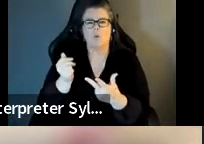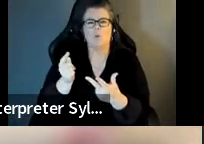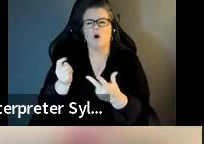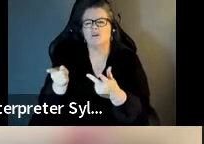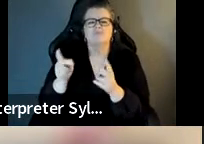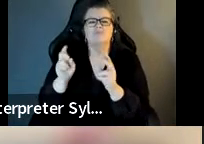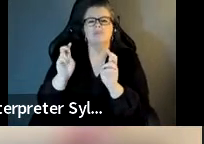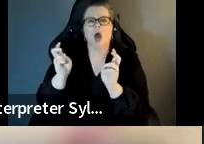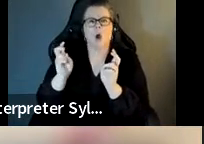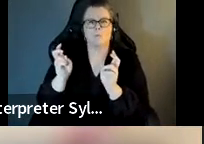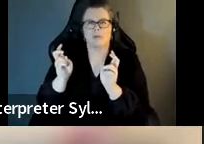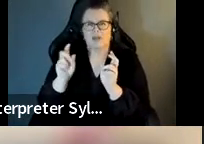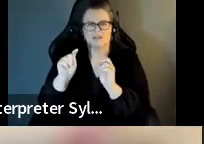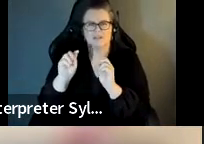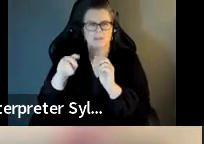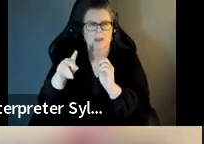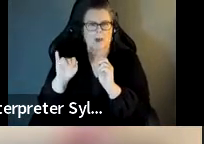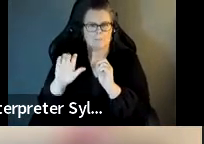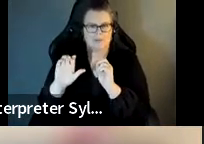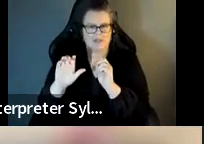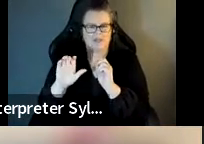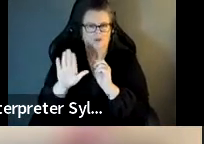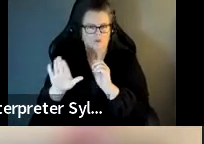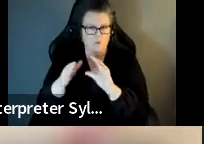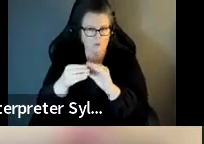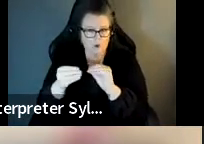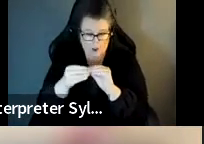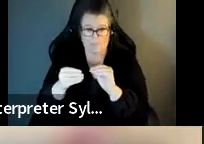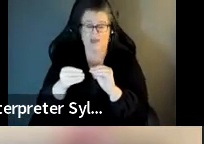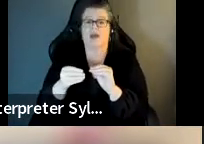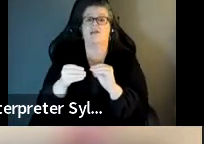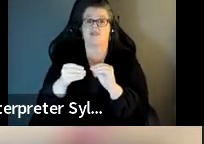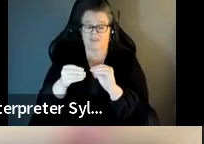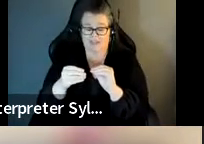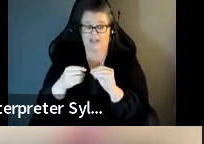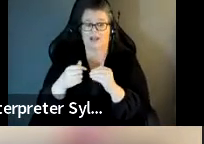I will enter you into the queue or you'll be entered into the queue, and me, the moderator,